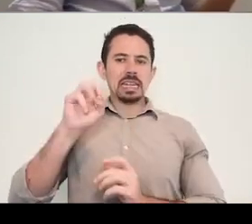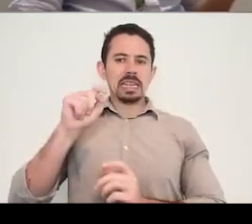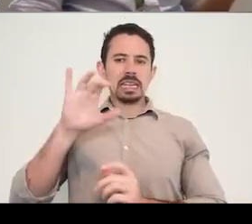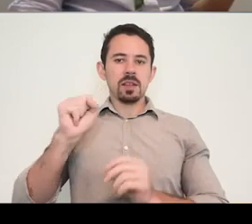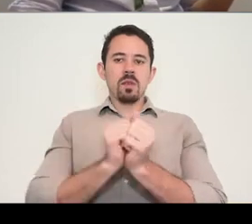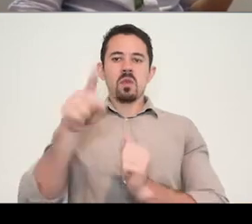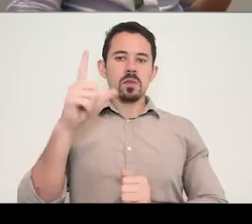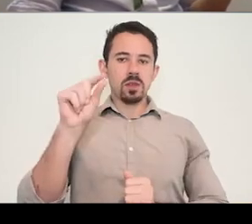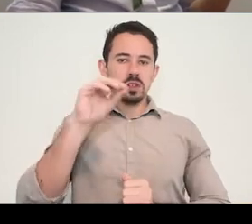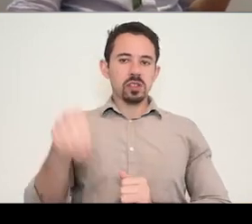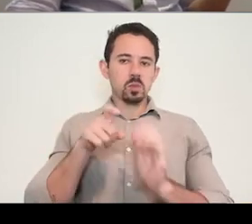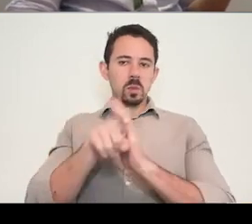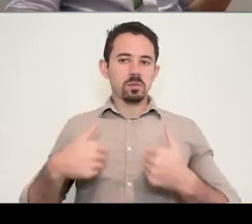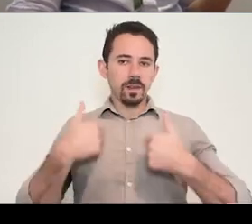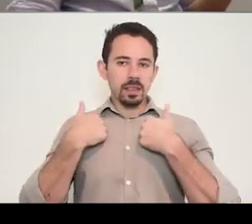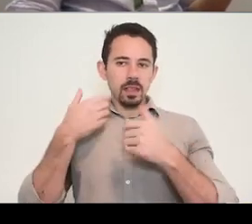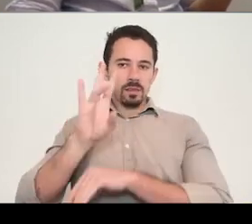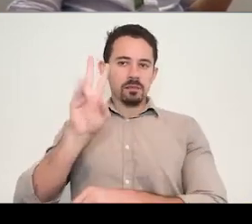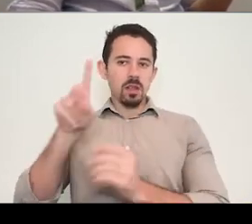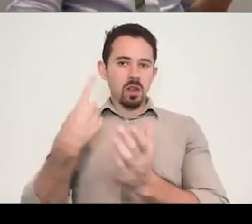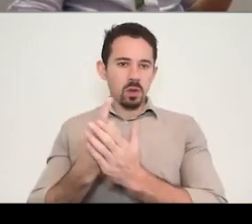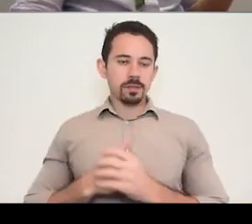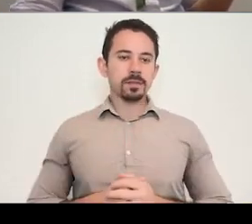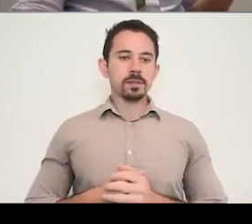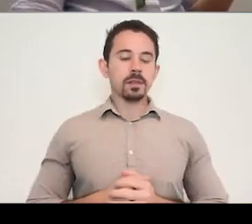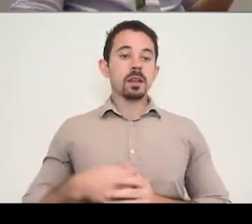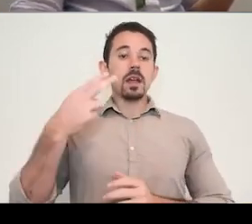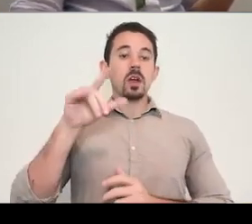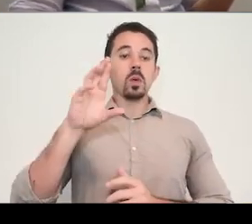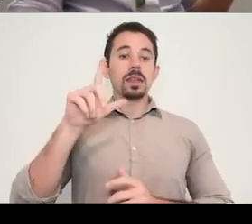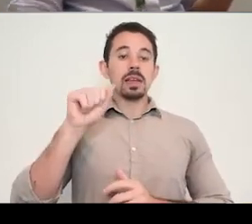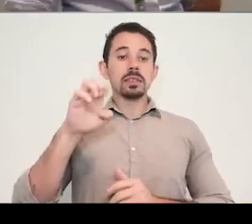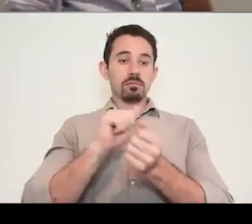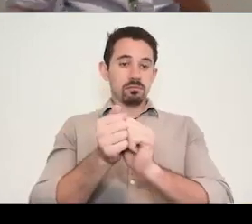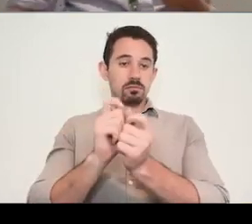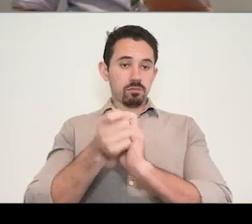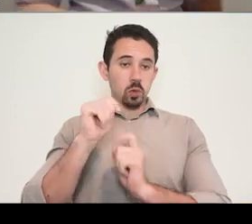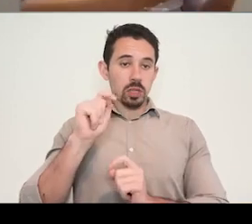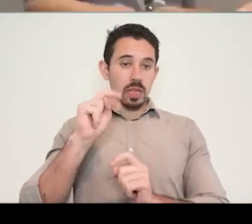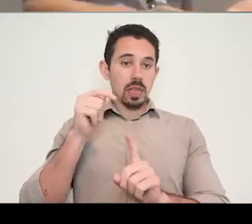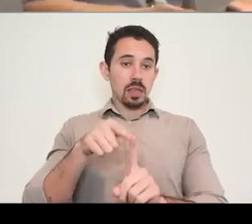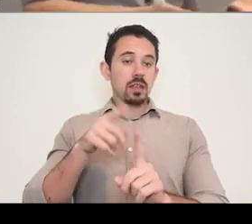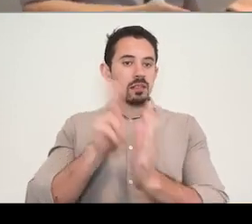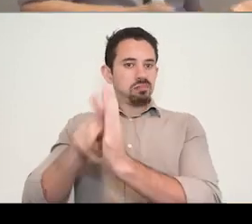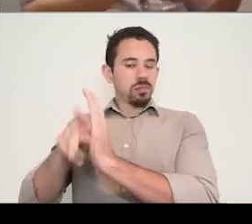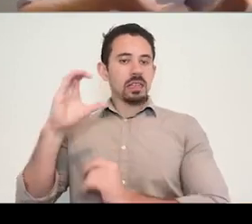only about 20% worm survival after 72 hours. So the hydrolase mutant kills